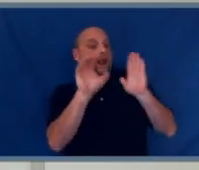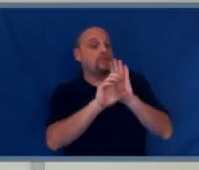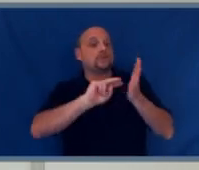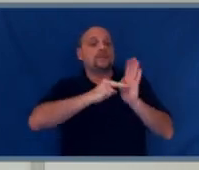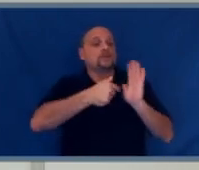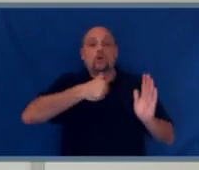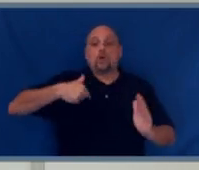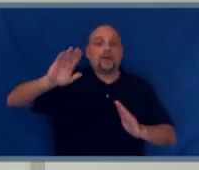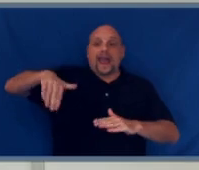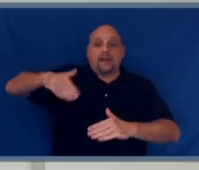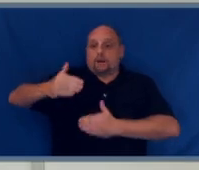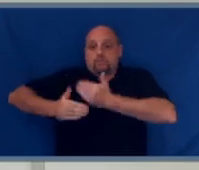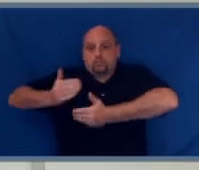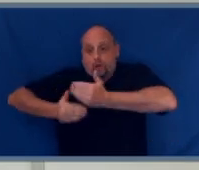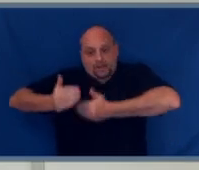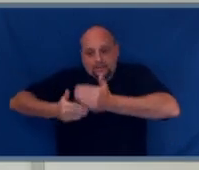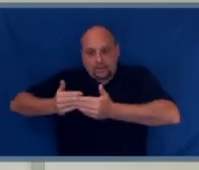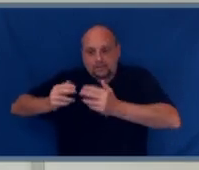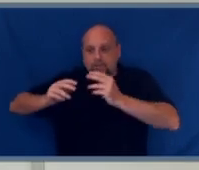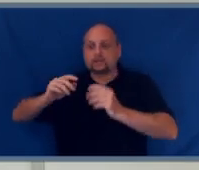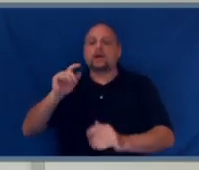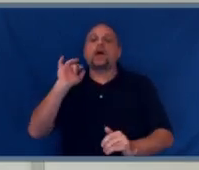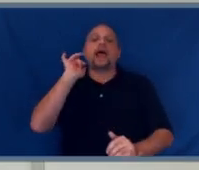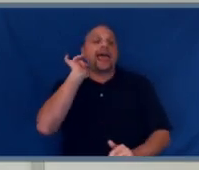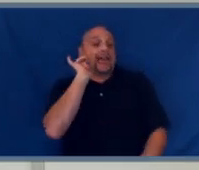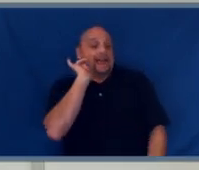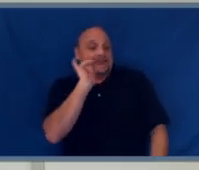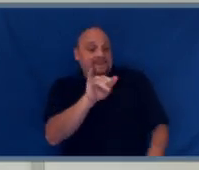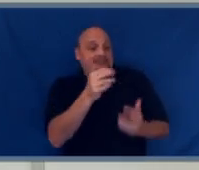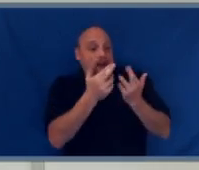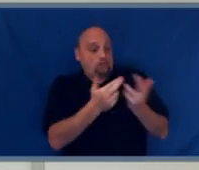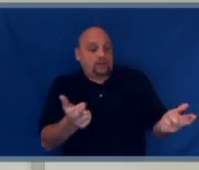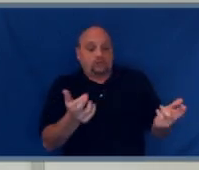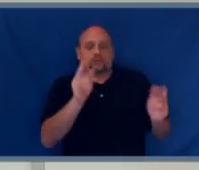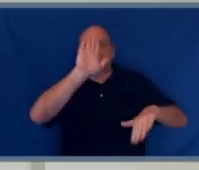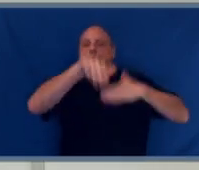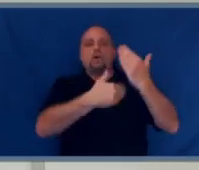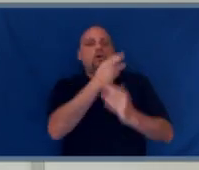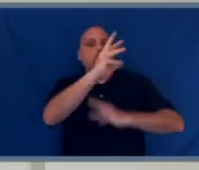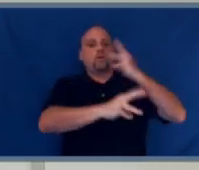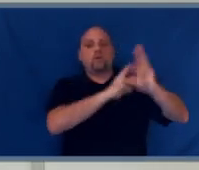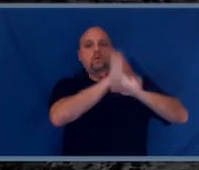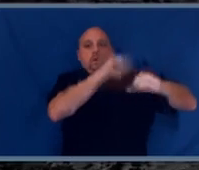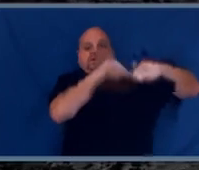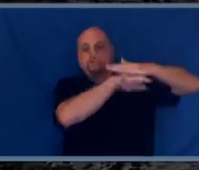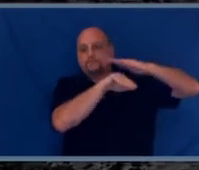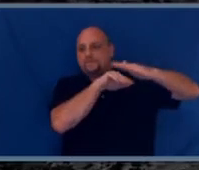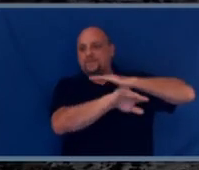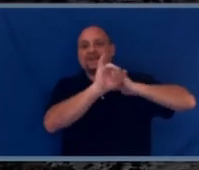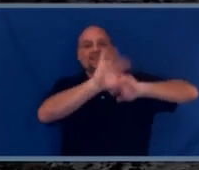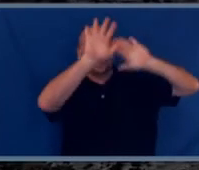AVAILABLE AS A RESOURCE TO THE ENTIRE WORLD TO ACCESS THE INCREDIBLE DATA.